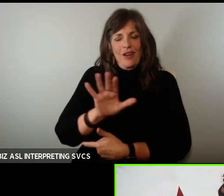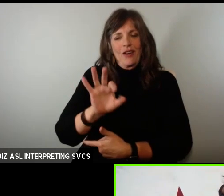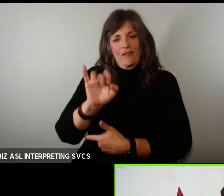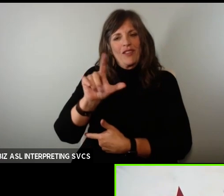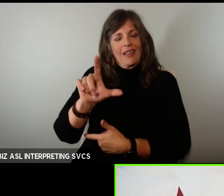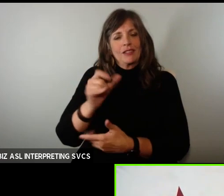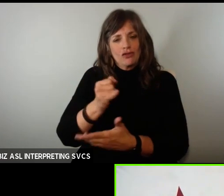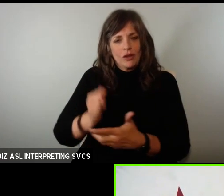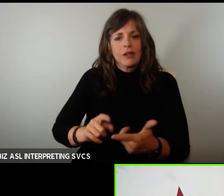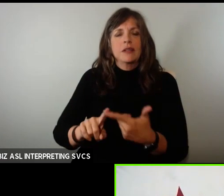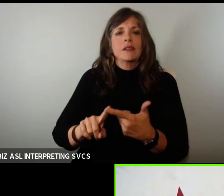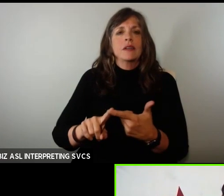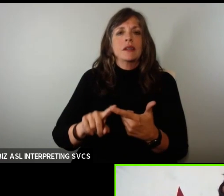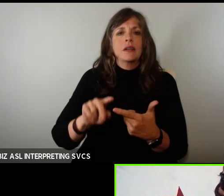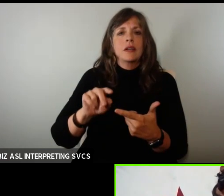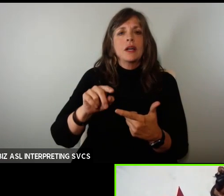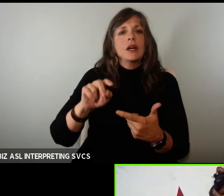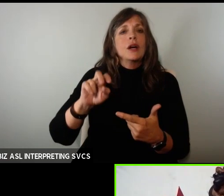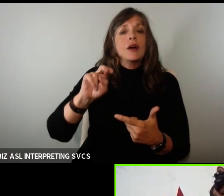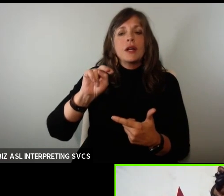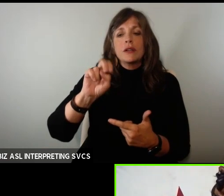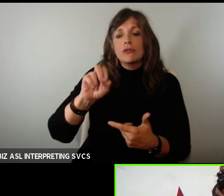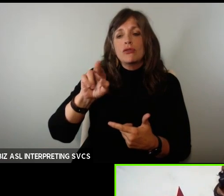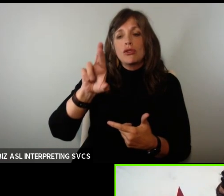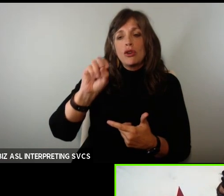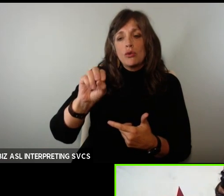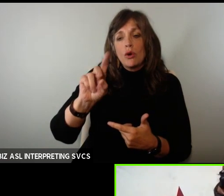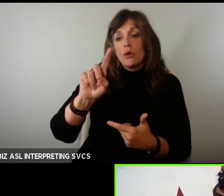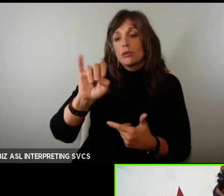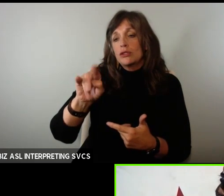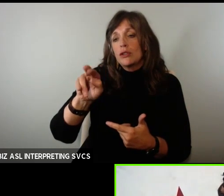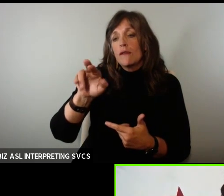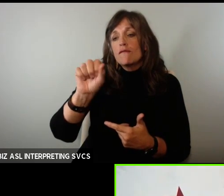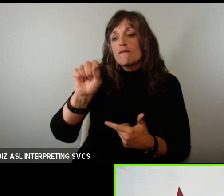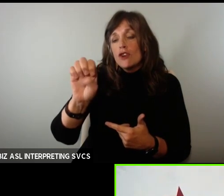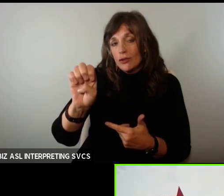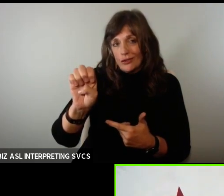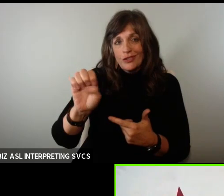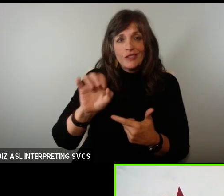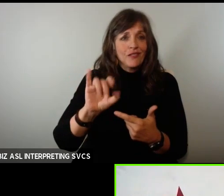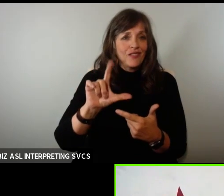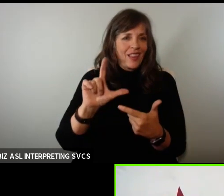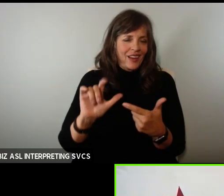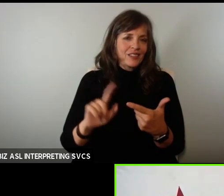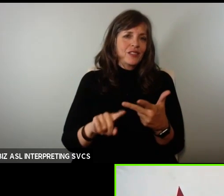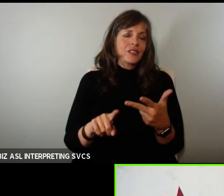neuro-diverse freelancers, and freelance artists over the age of 65.